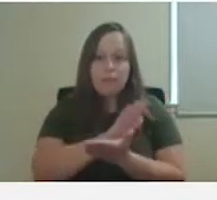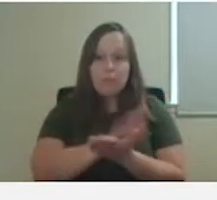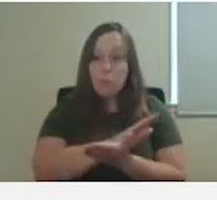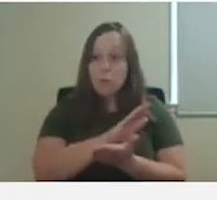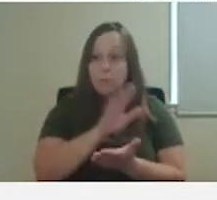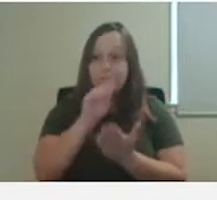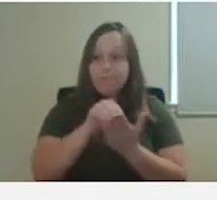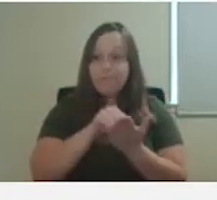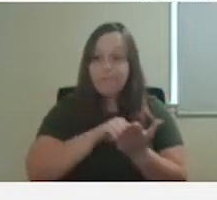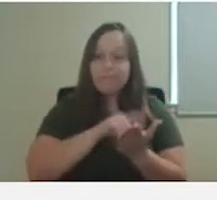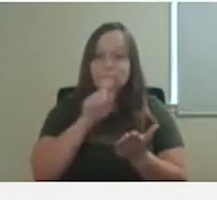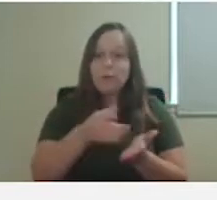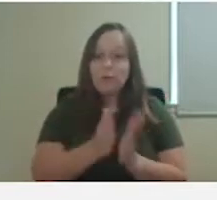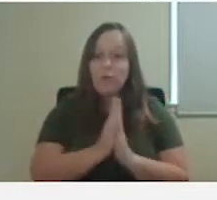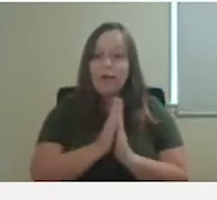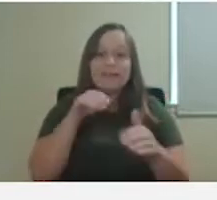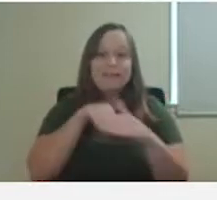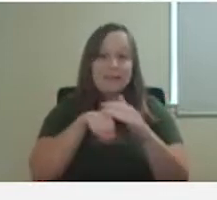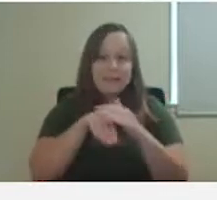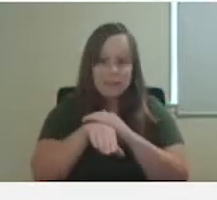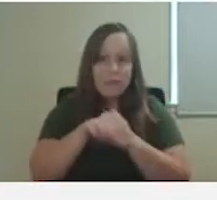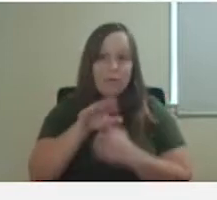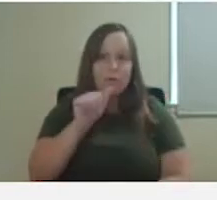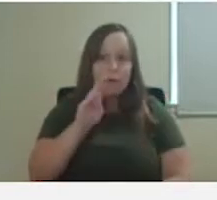you can request an accessible absentee ballot.